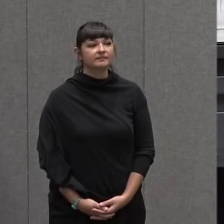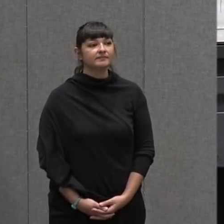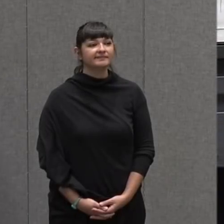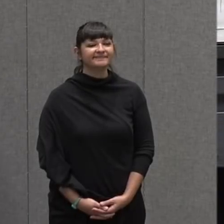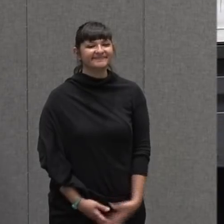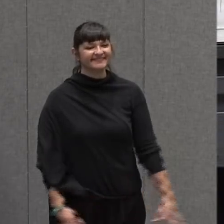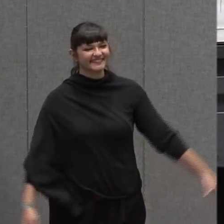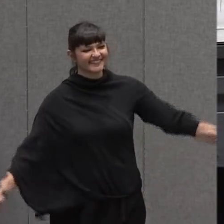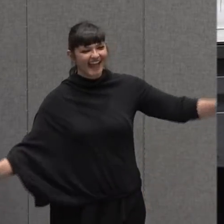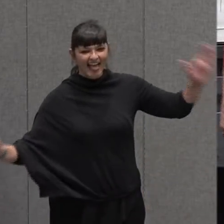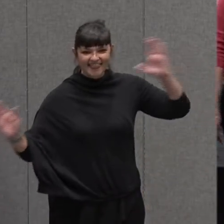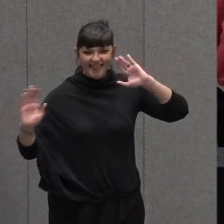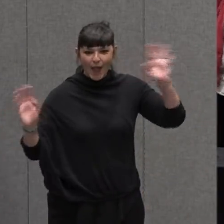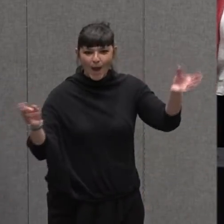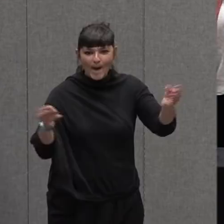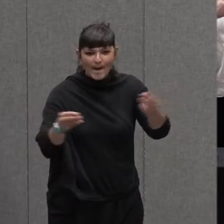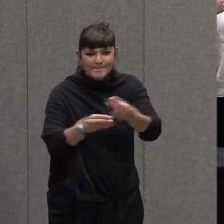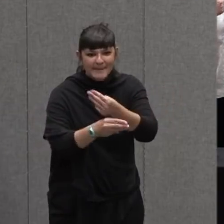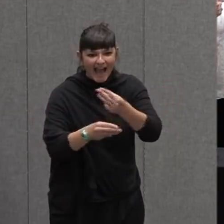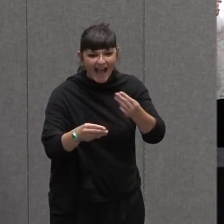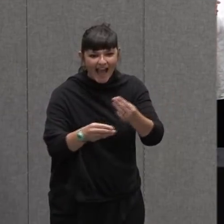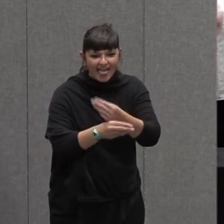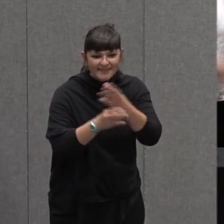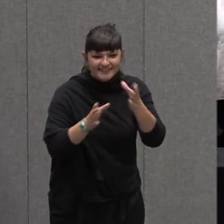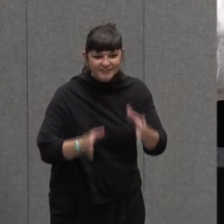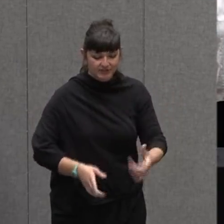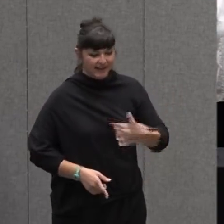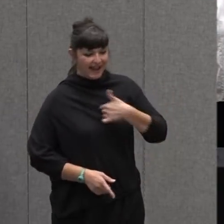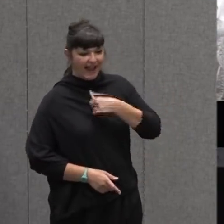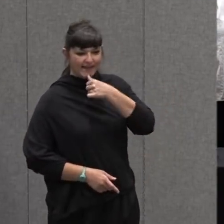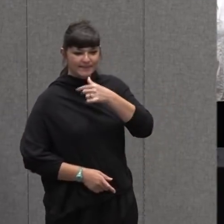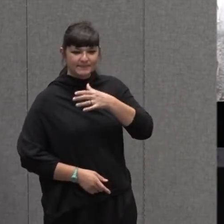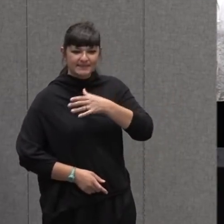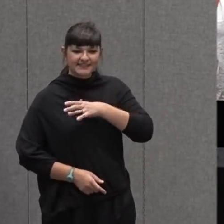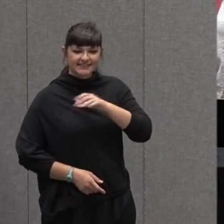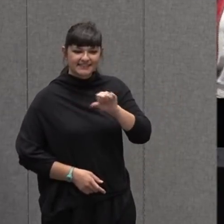Hello mathematicians I am Mrs. Sears. And I'm Mrs. Gaudet.